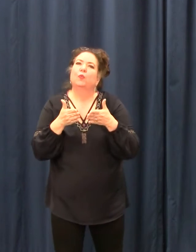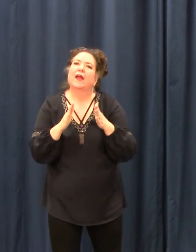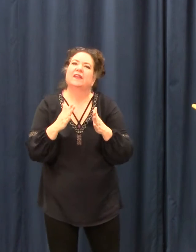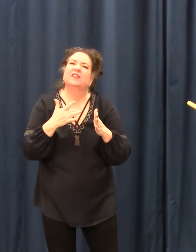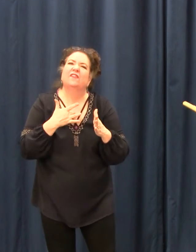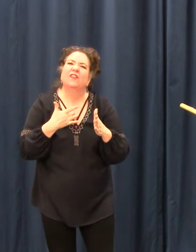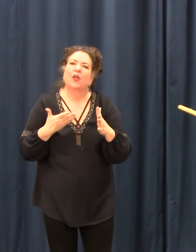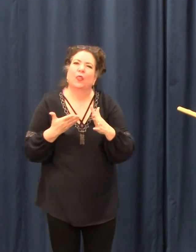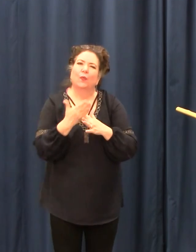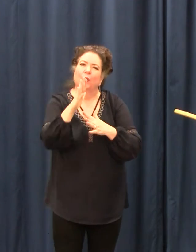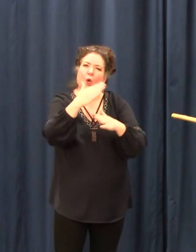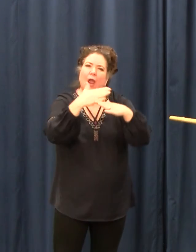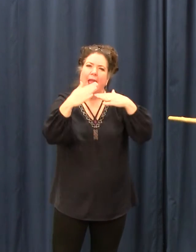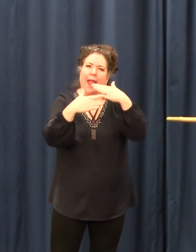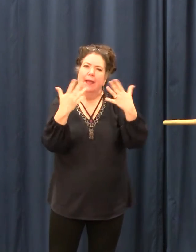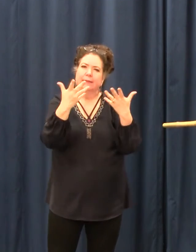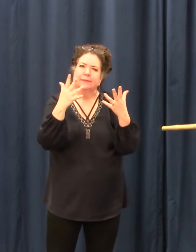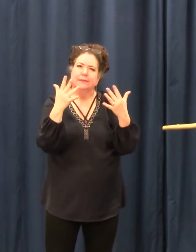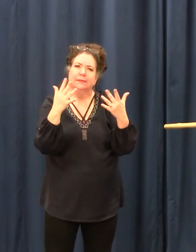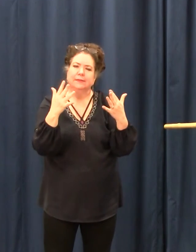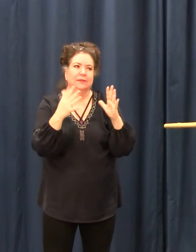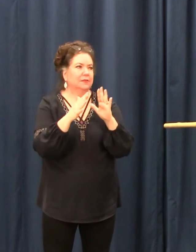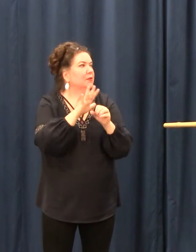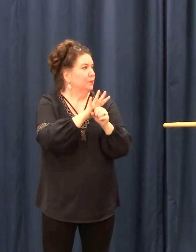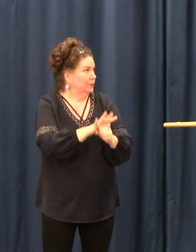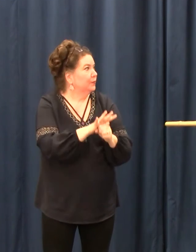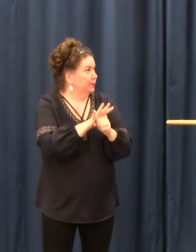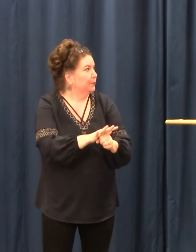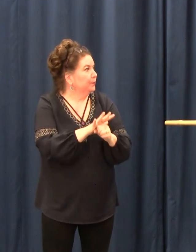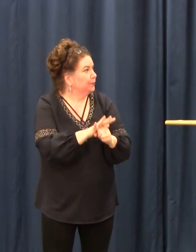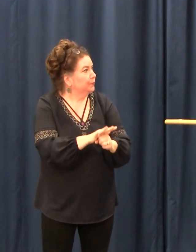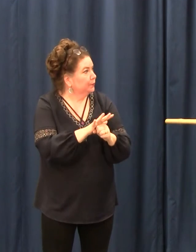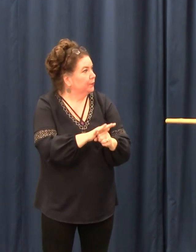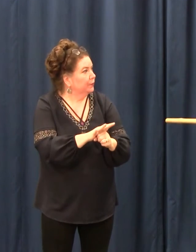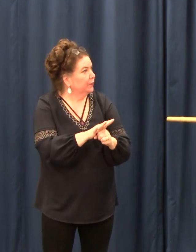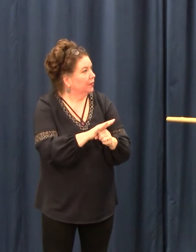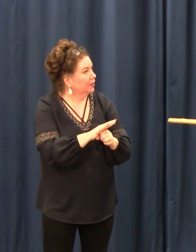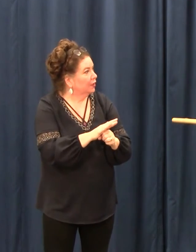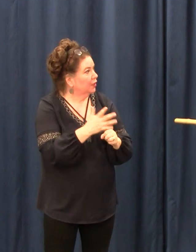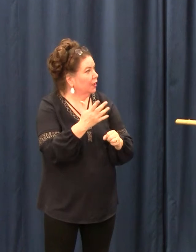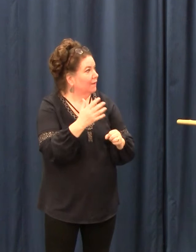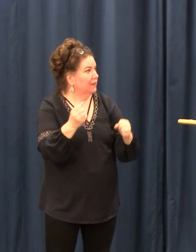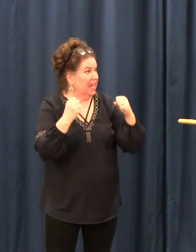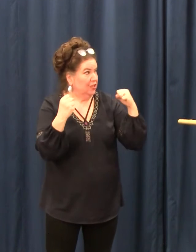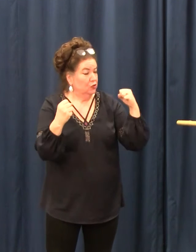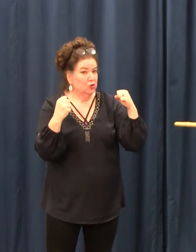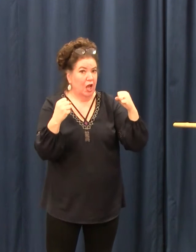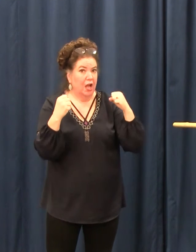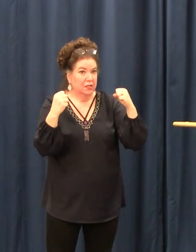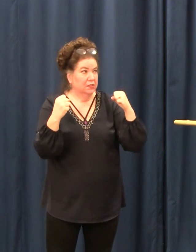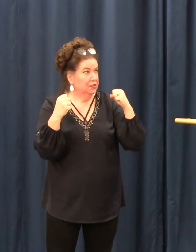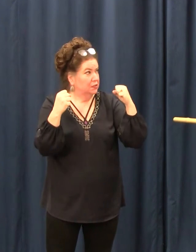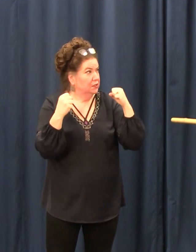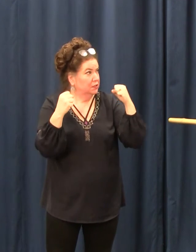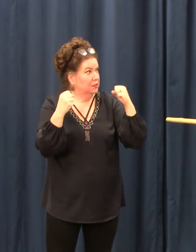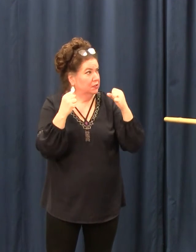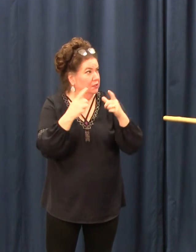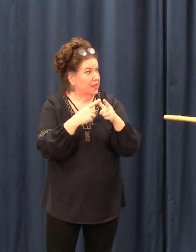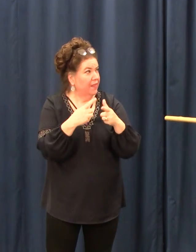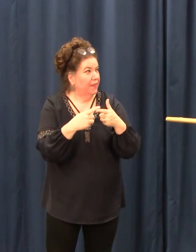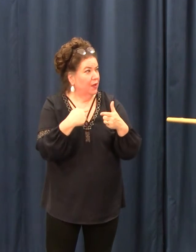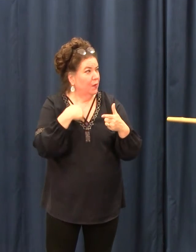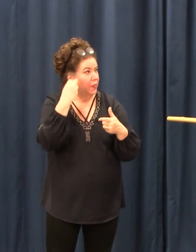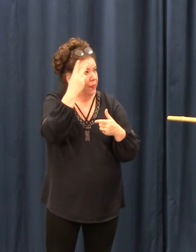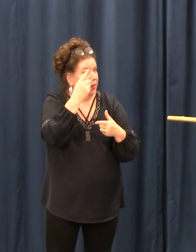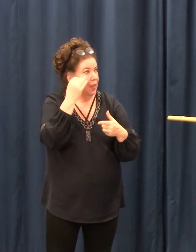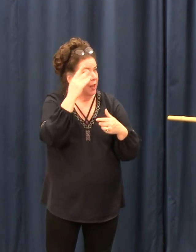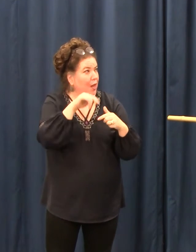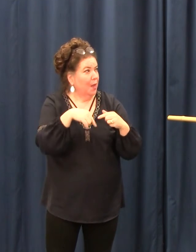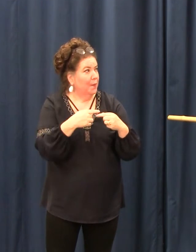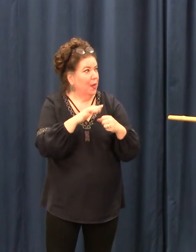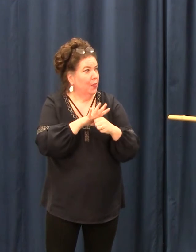through your hands, the pressure of the exercise. Then I was thinking about the pressure - the